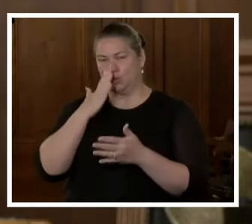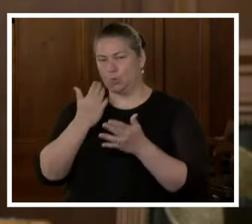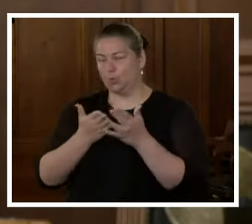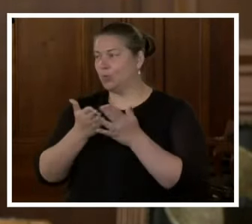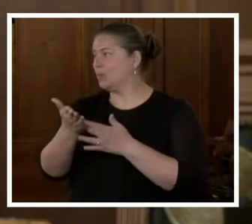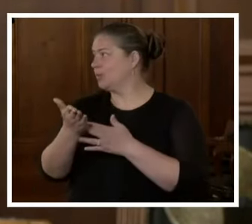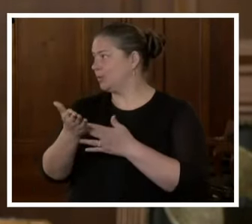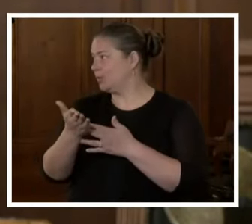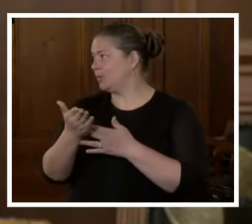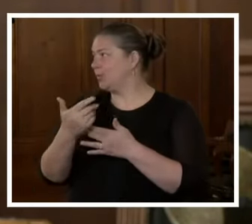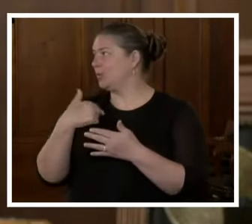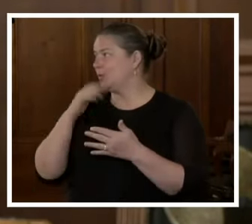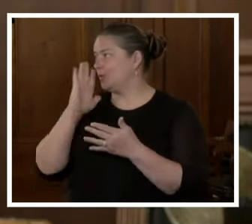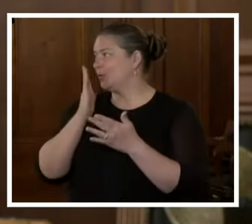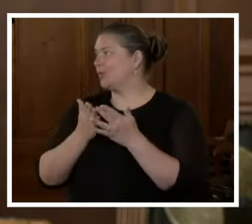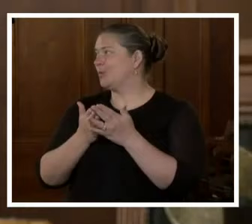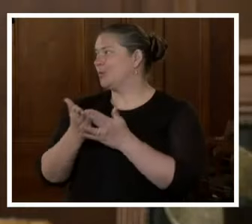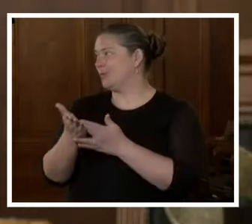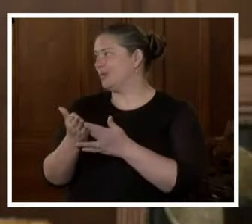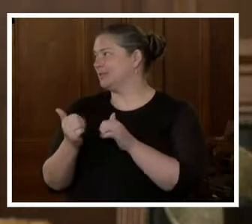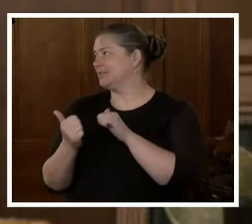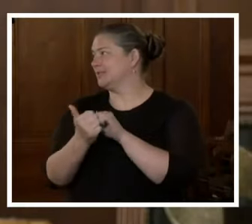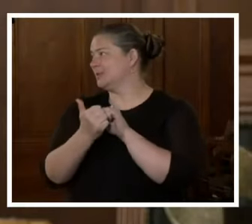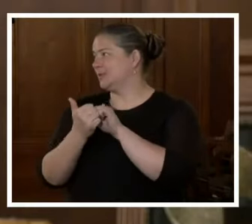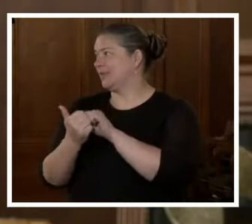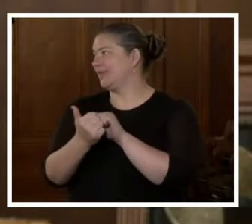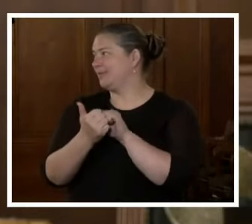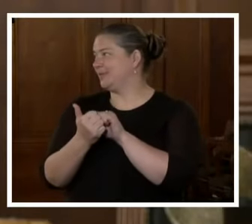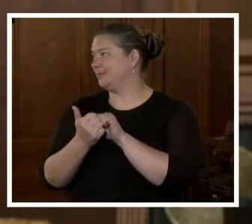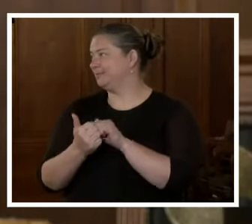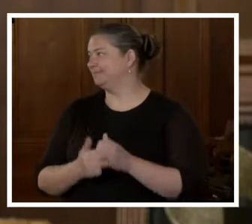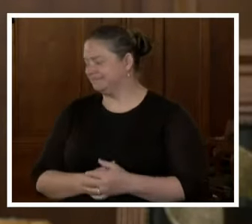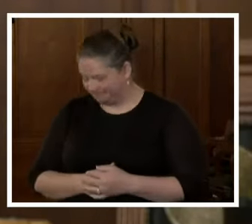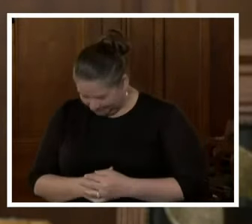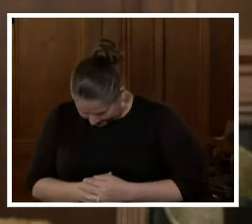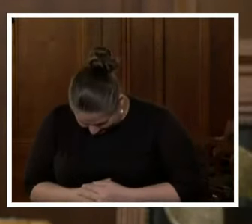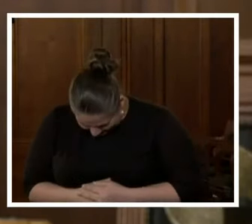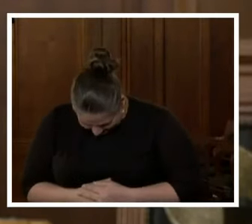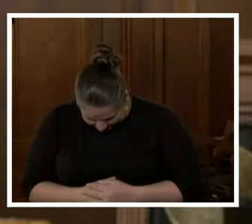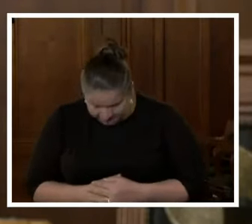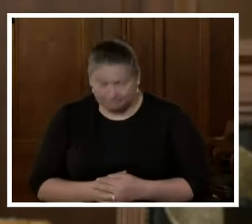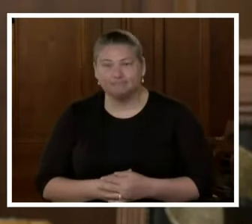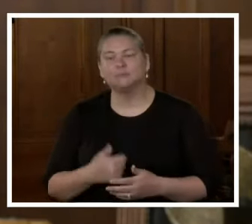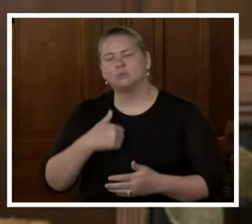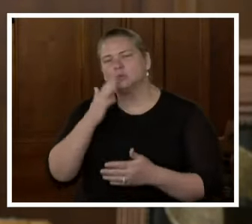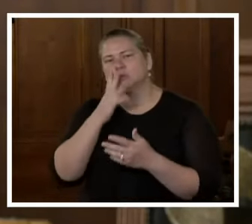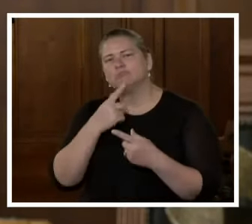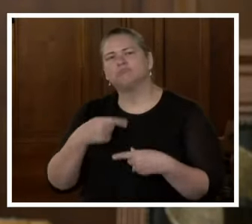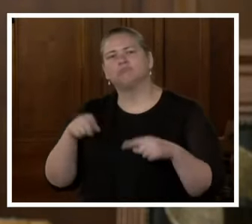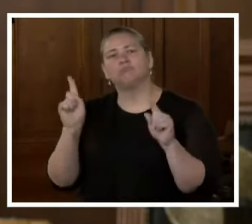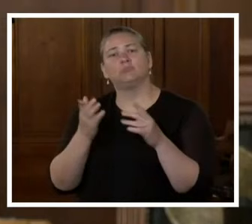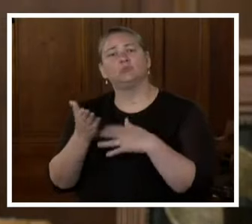PANDEMIC, THEN I HOPE THAT THAT CAN HELP US DEFEAT RACISM AND